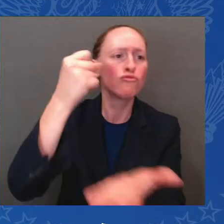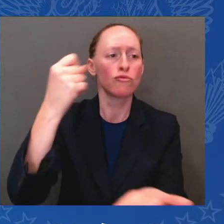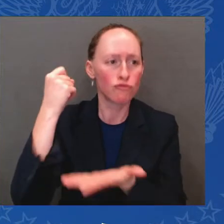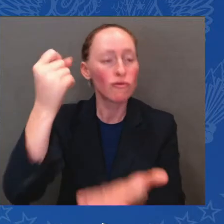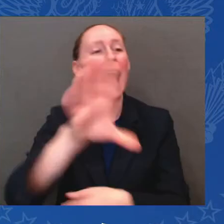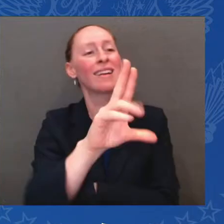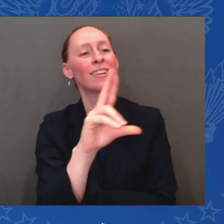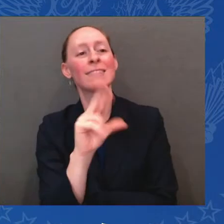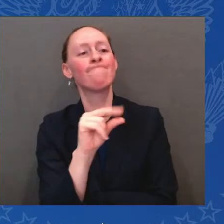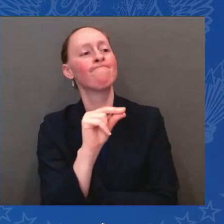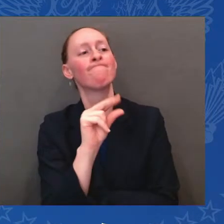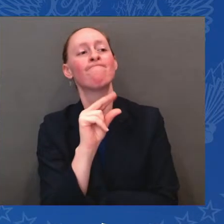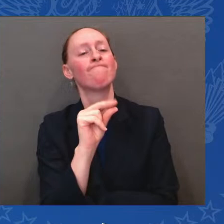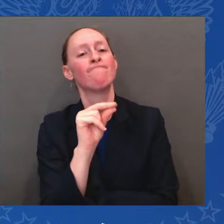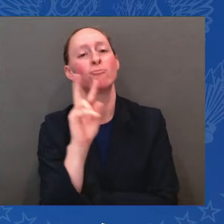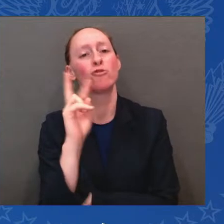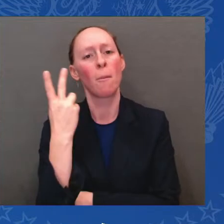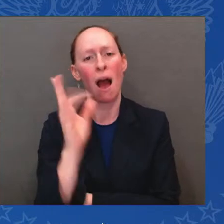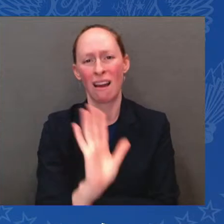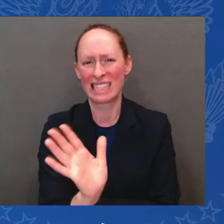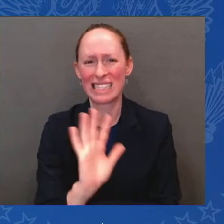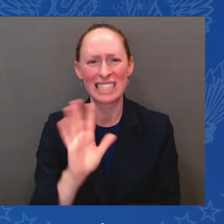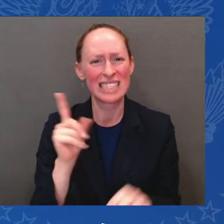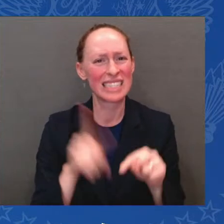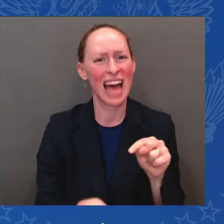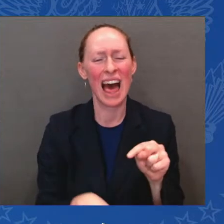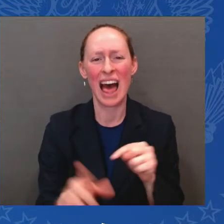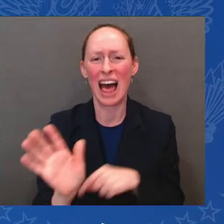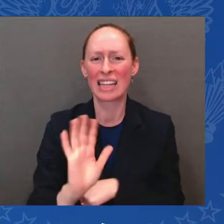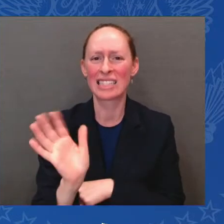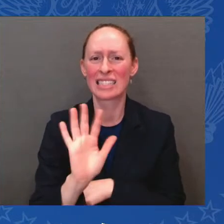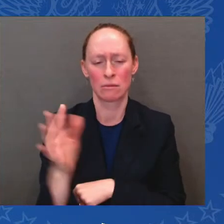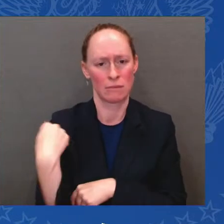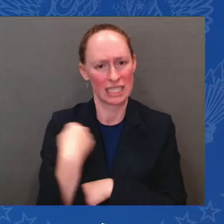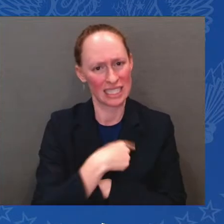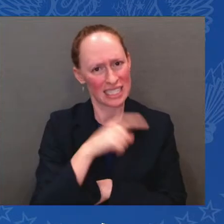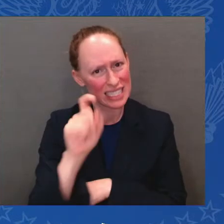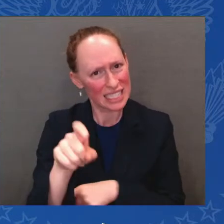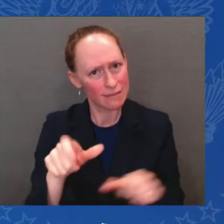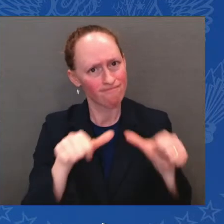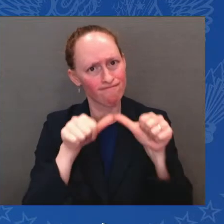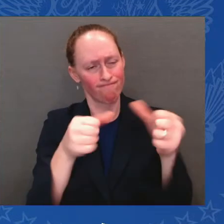as they defend themselves against aggression and brutality. And folks, you know, overwhelmingly --